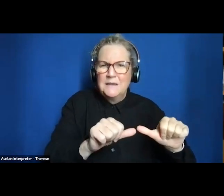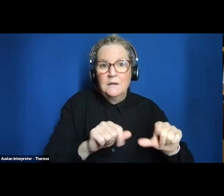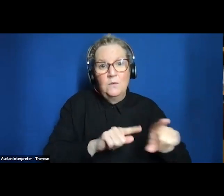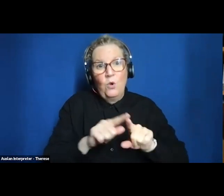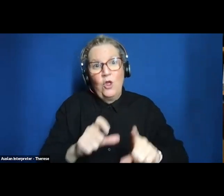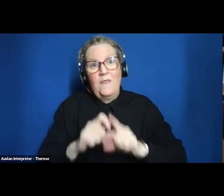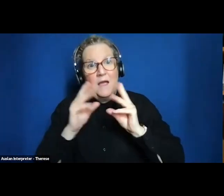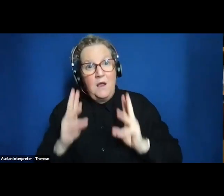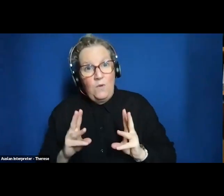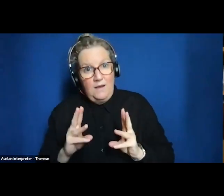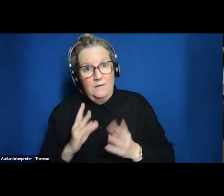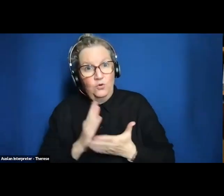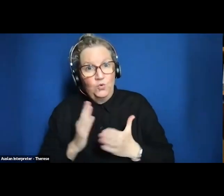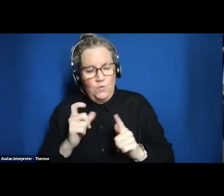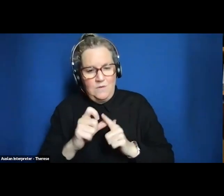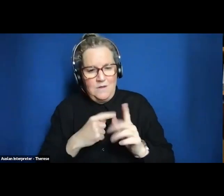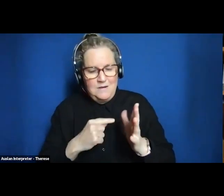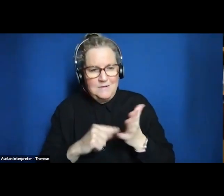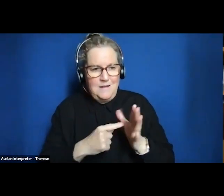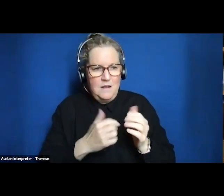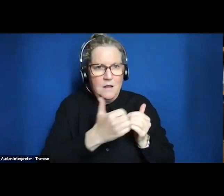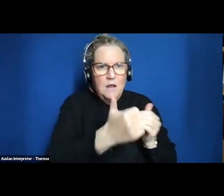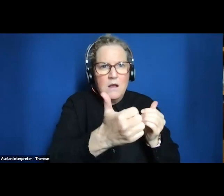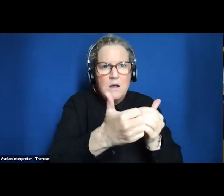how data is very separated between government and service systems,